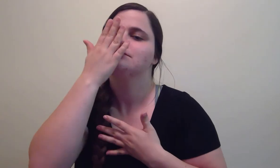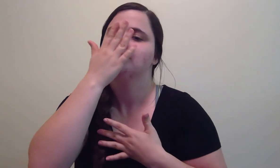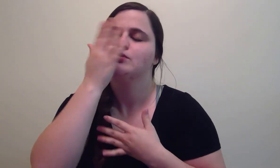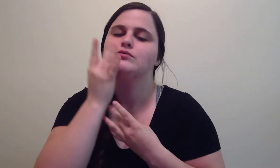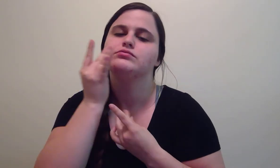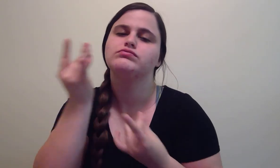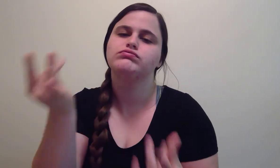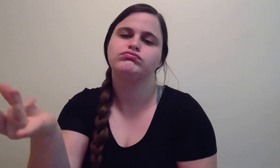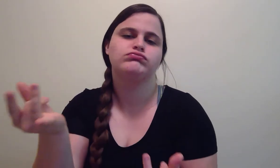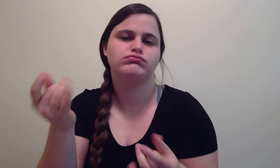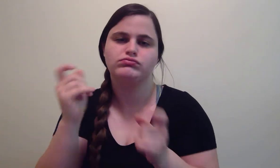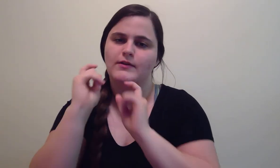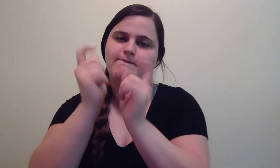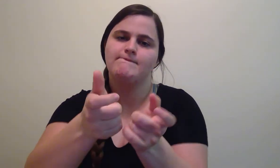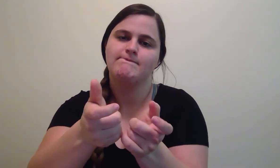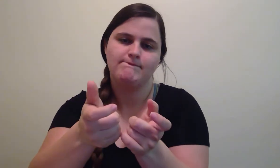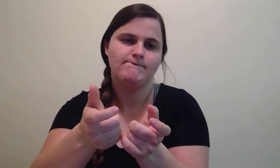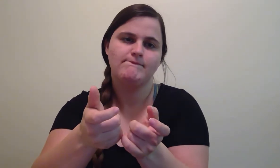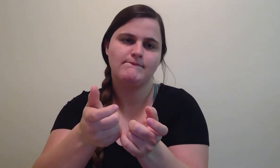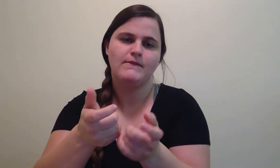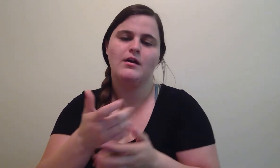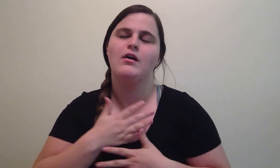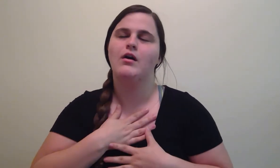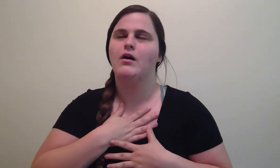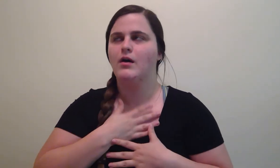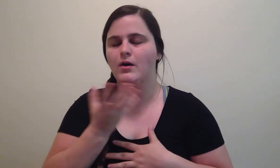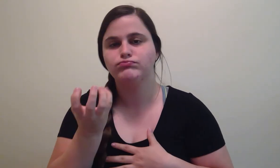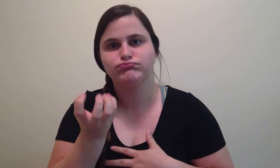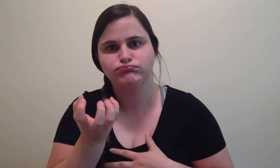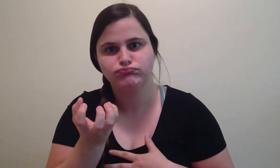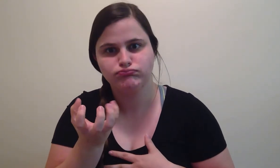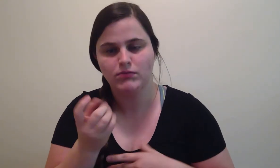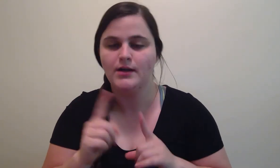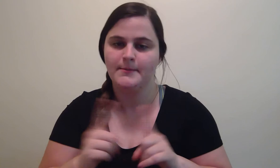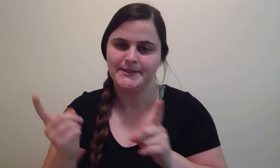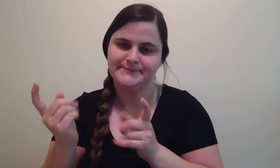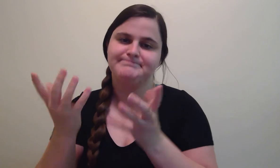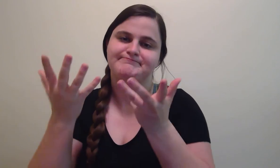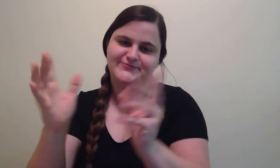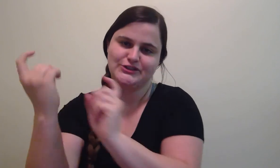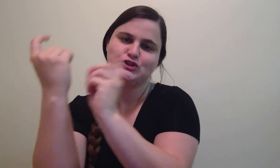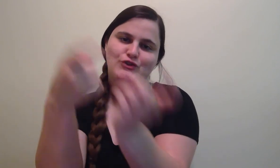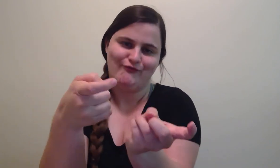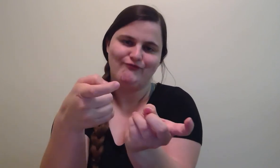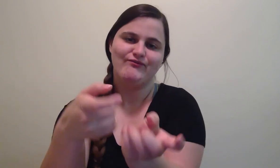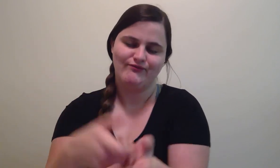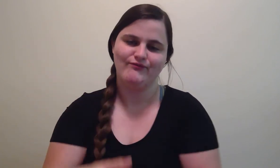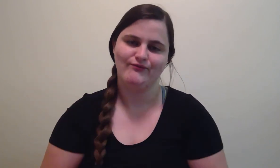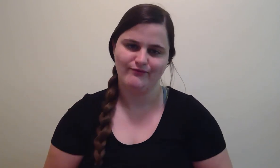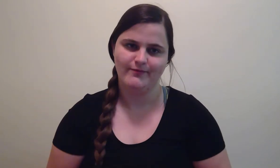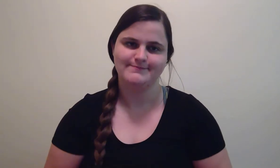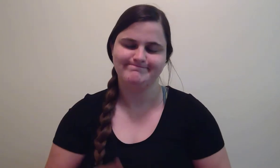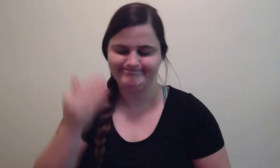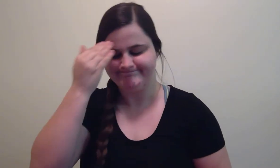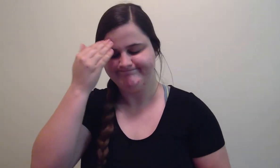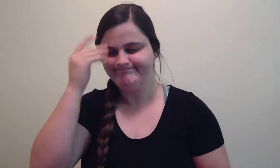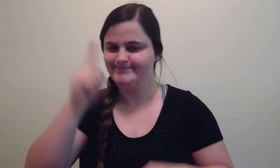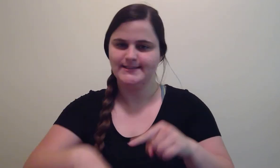that was supposed to be our dessert that night. The powdered sugar looked soft and white, and the cake was still warm, sending sweet lemon smells into the air. My mouth was watering just looking at it! But it was in Mrs. Loski's hands,